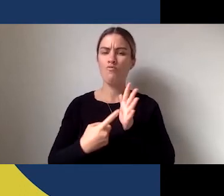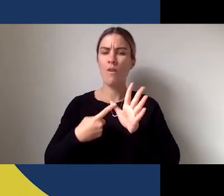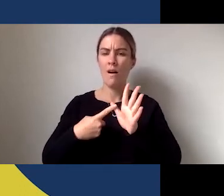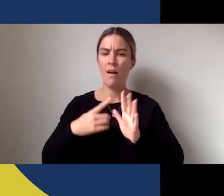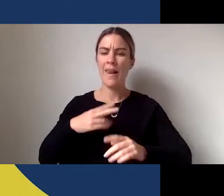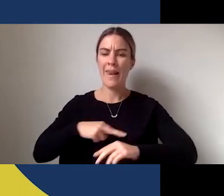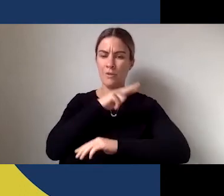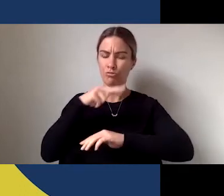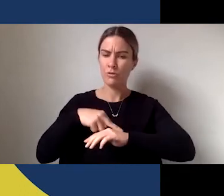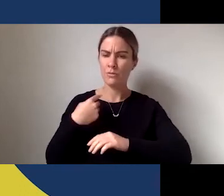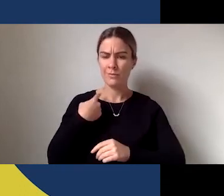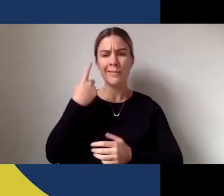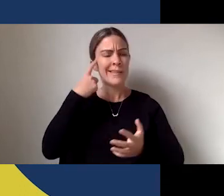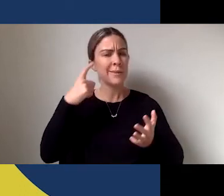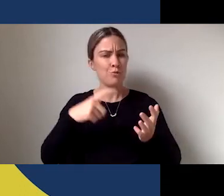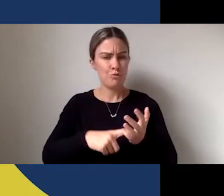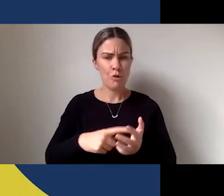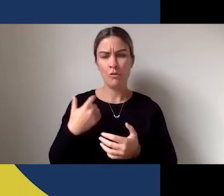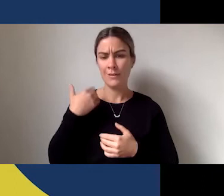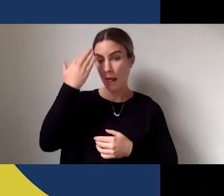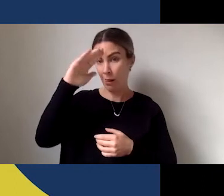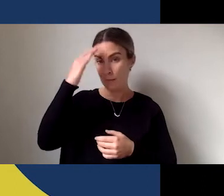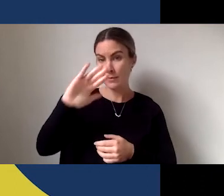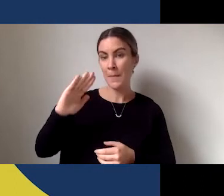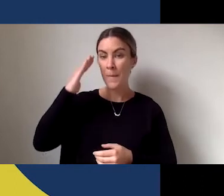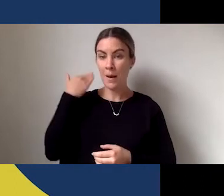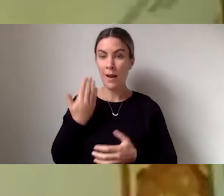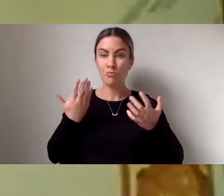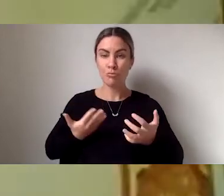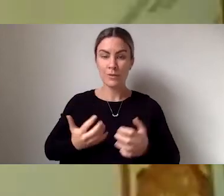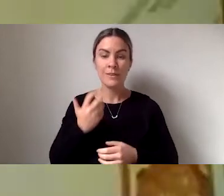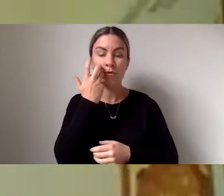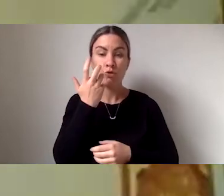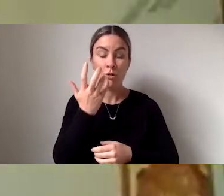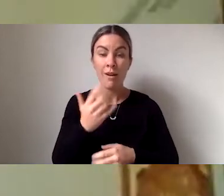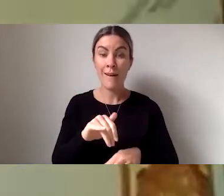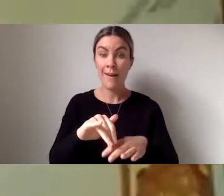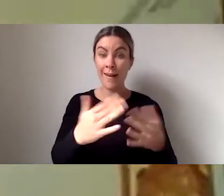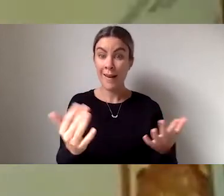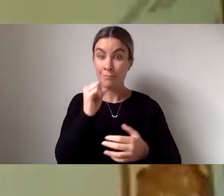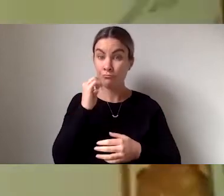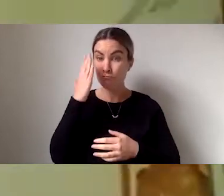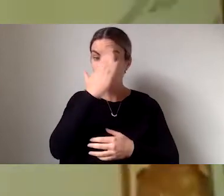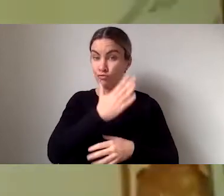I extend that respect to any First Nations people joining us today. If you would like, please share an acknowledgement of the country from